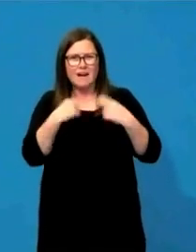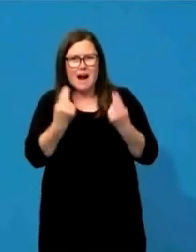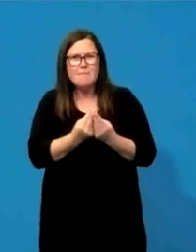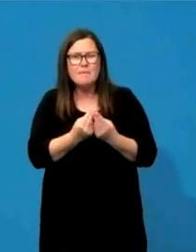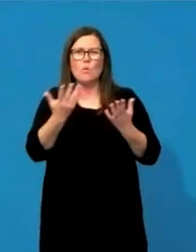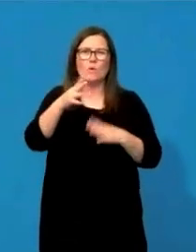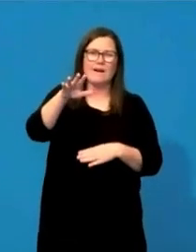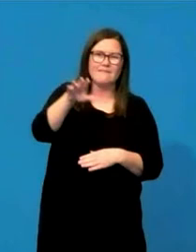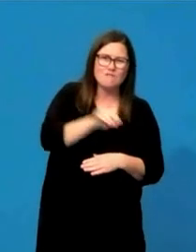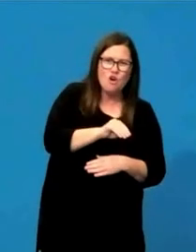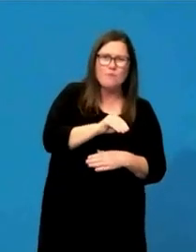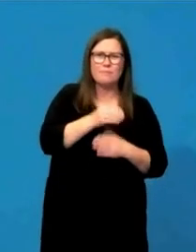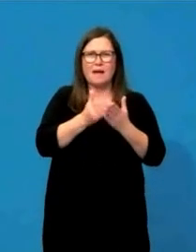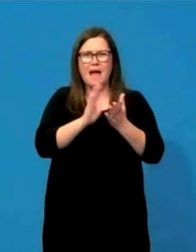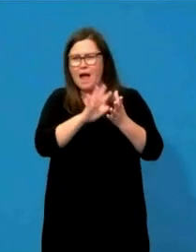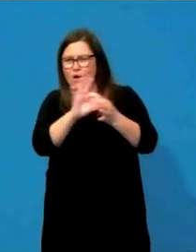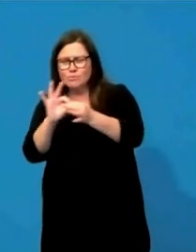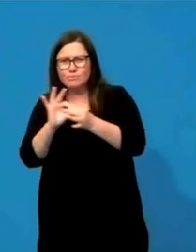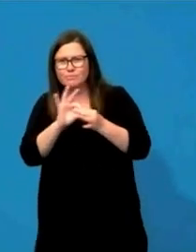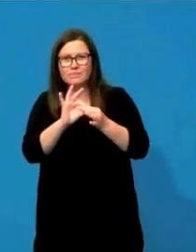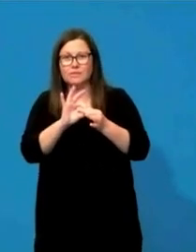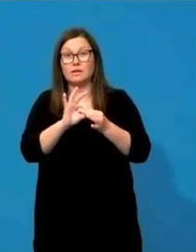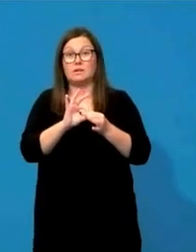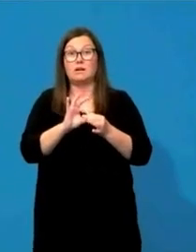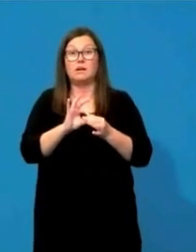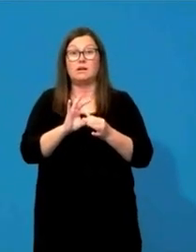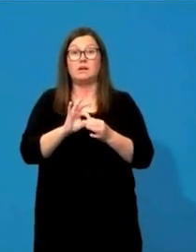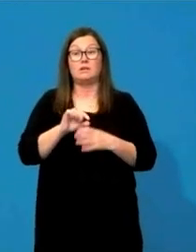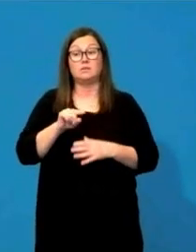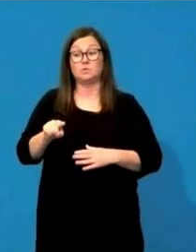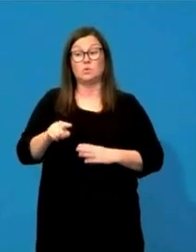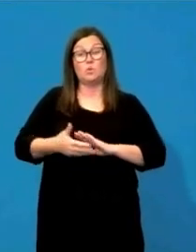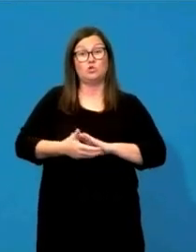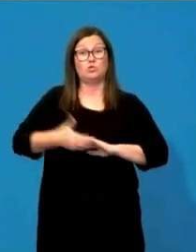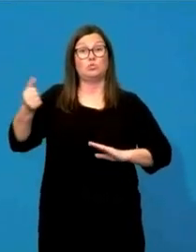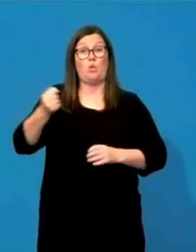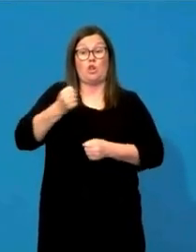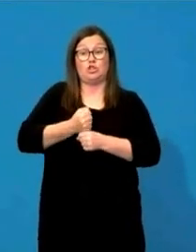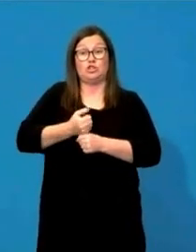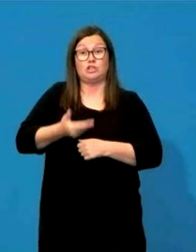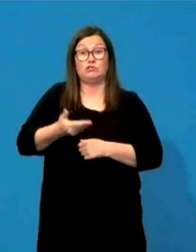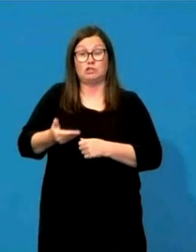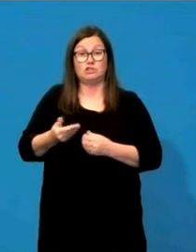And there's Stolen Generation that hasn't found that yet and that causes serious